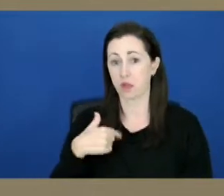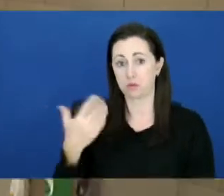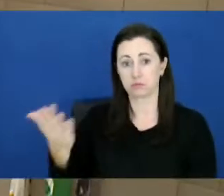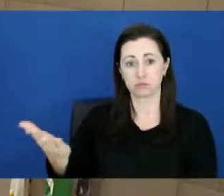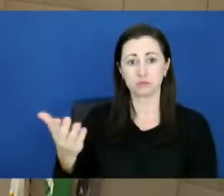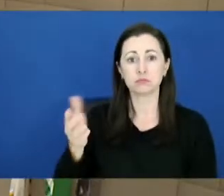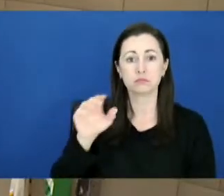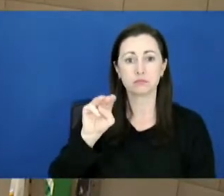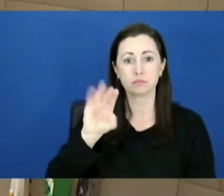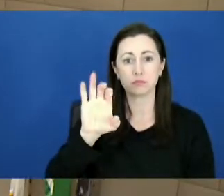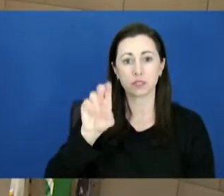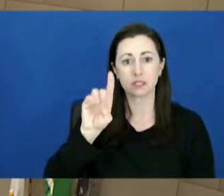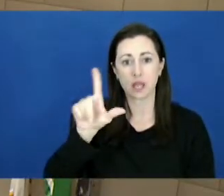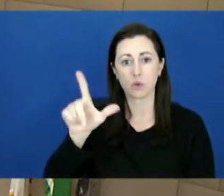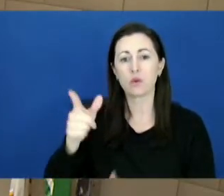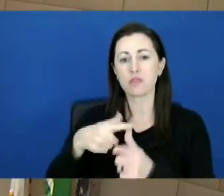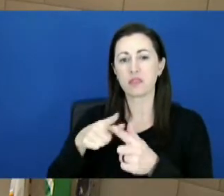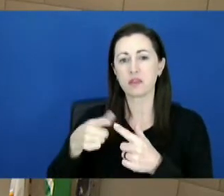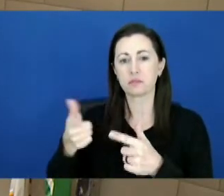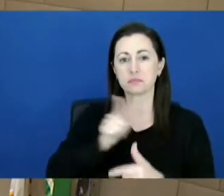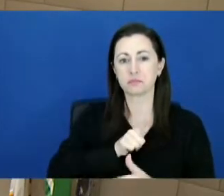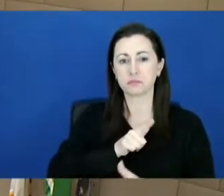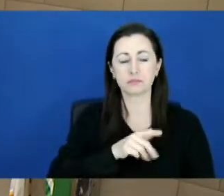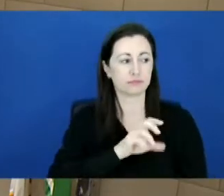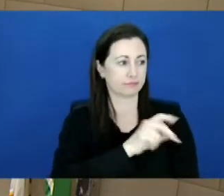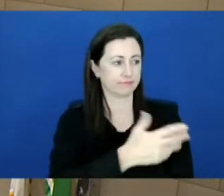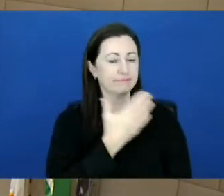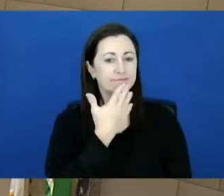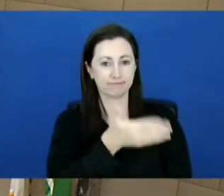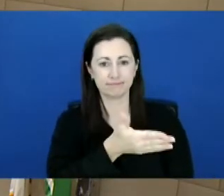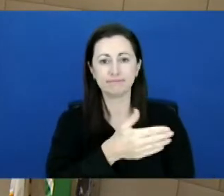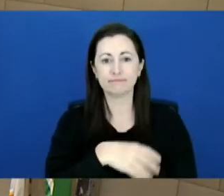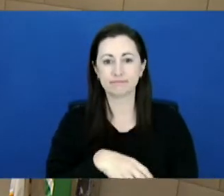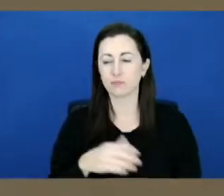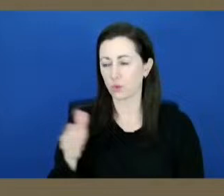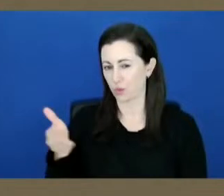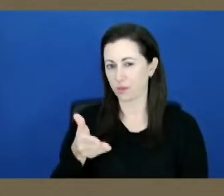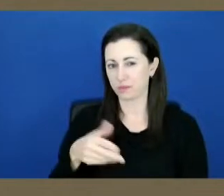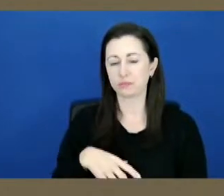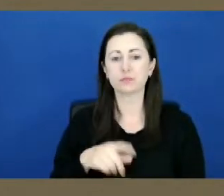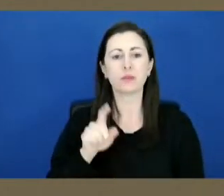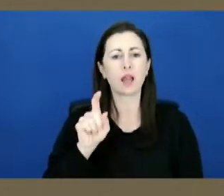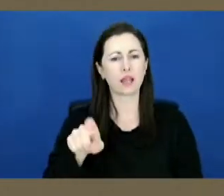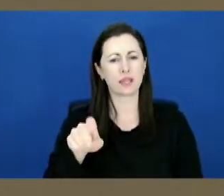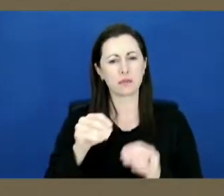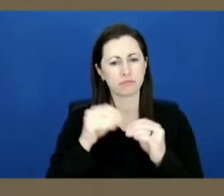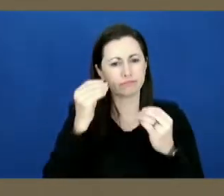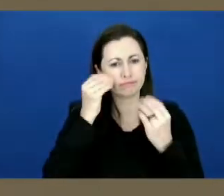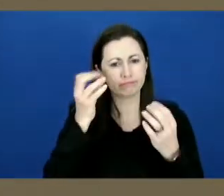COMMISSIONER RODRIGUEZ-MCDOWELL.